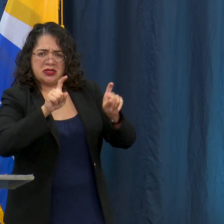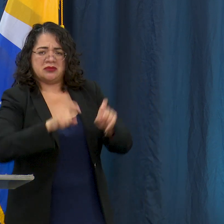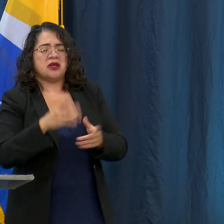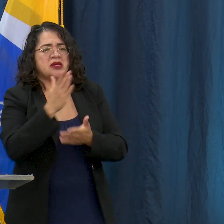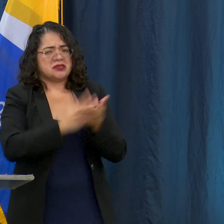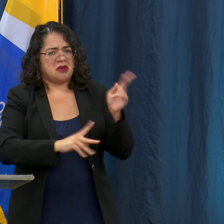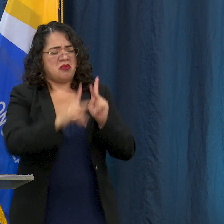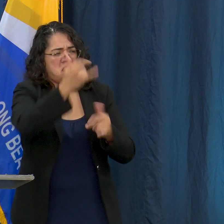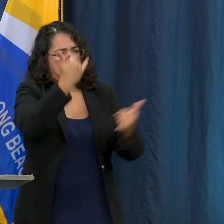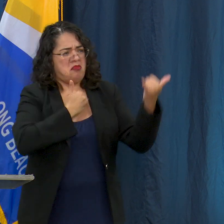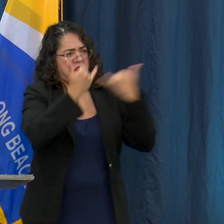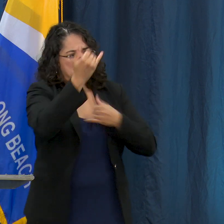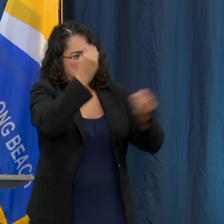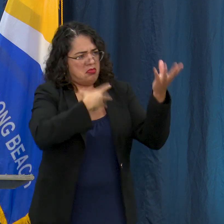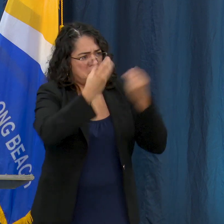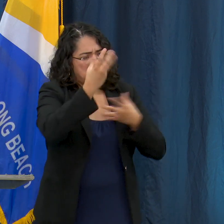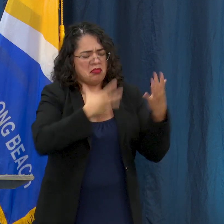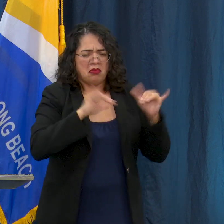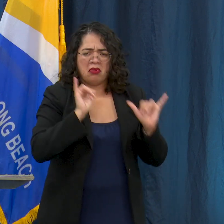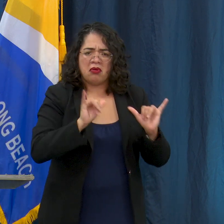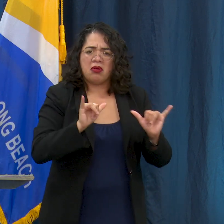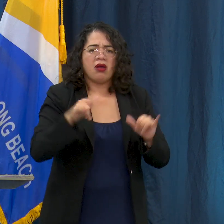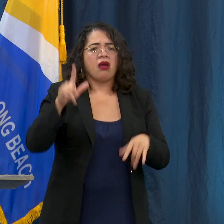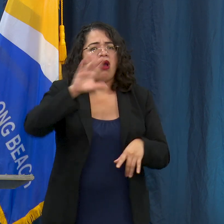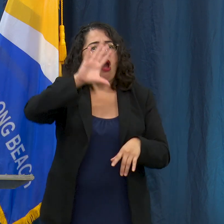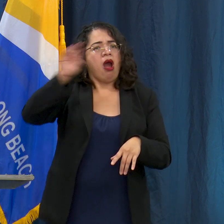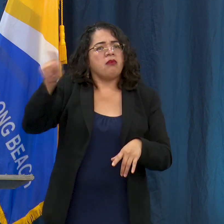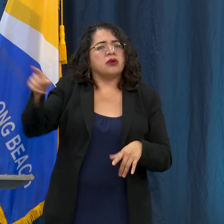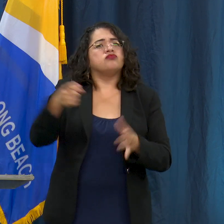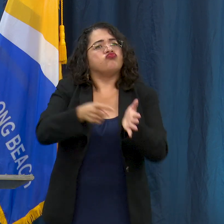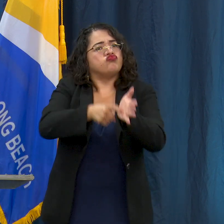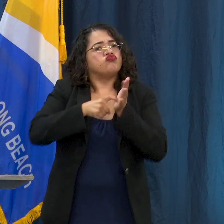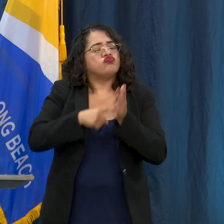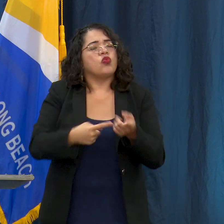employers are requiring their employees to have one or two negative tests before